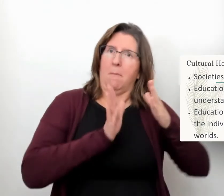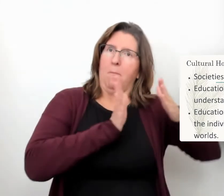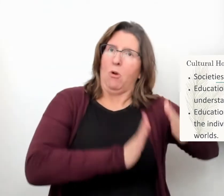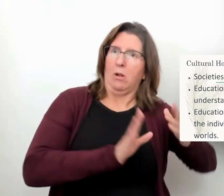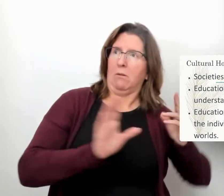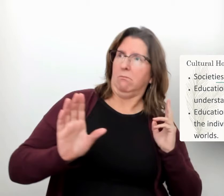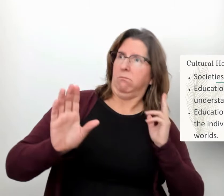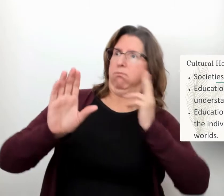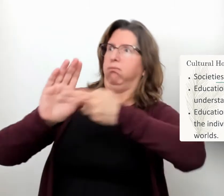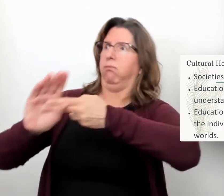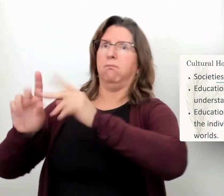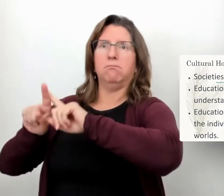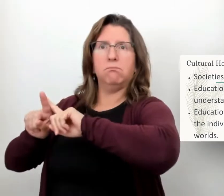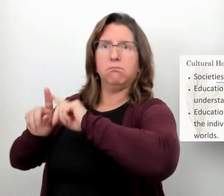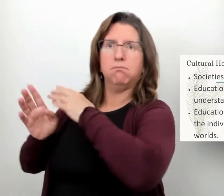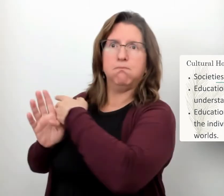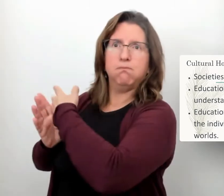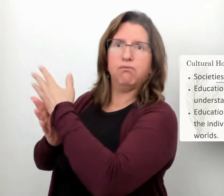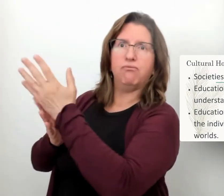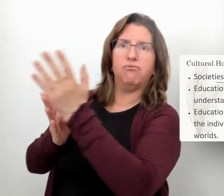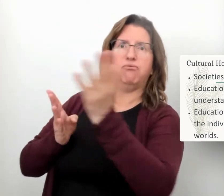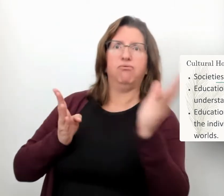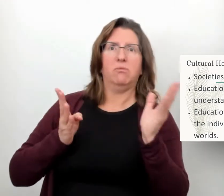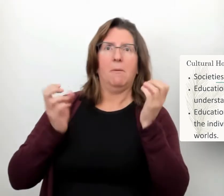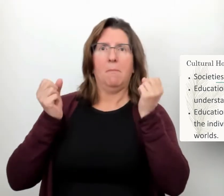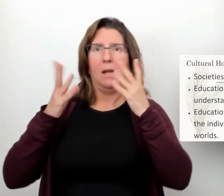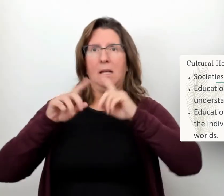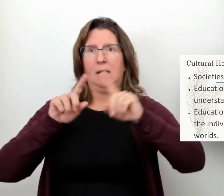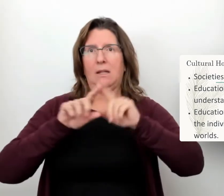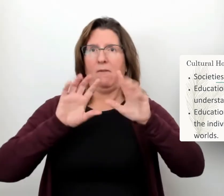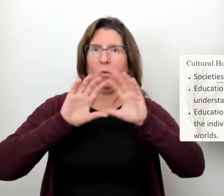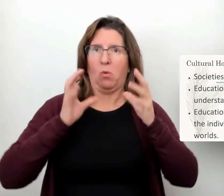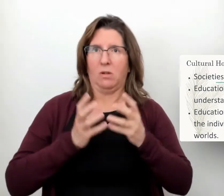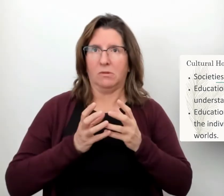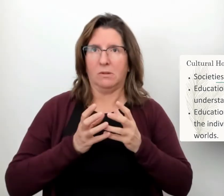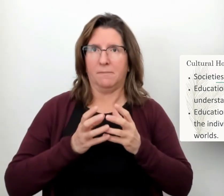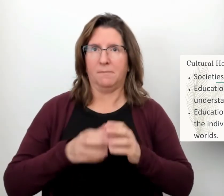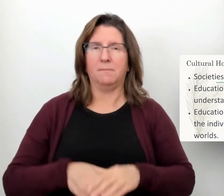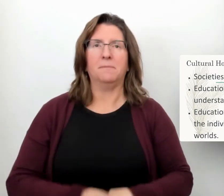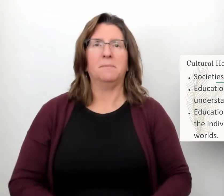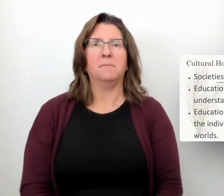Every one of us is connected to multiple worlds.